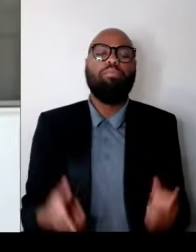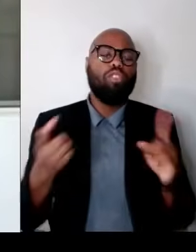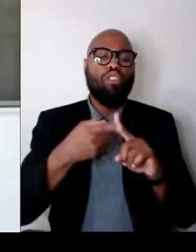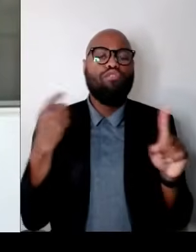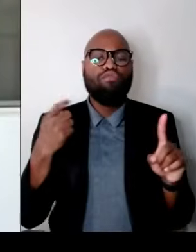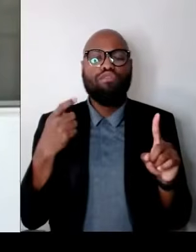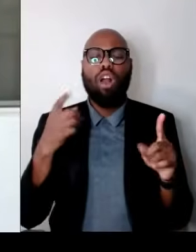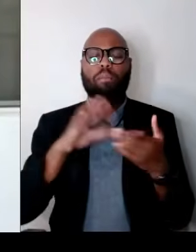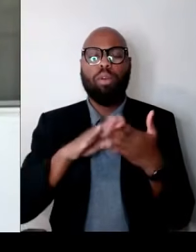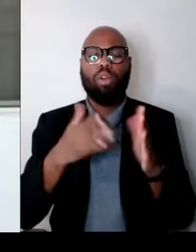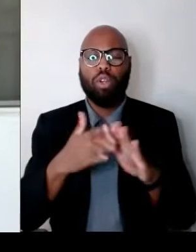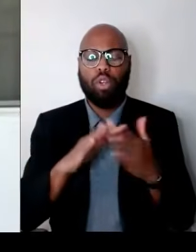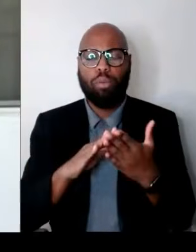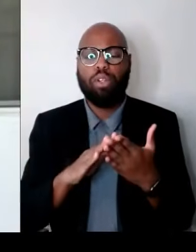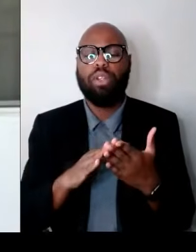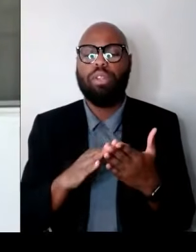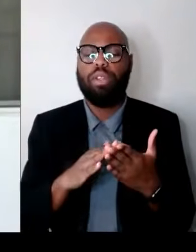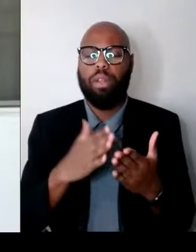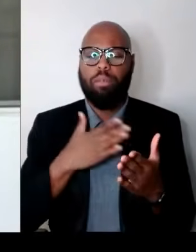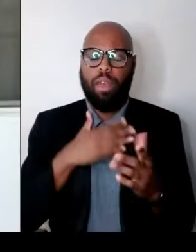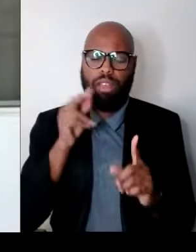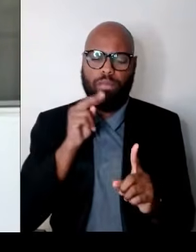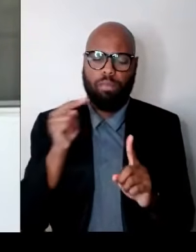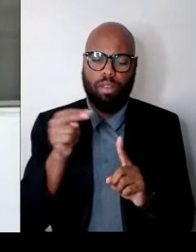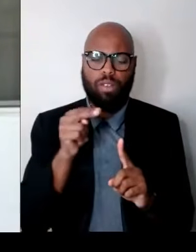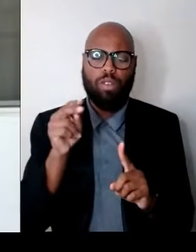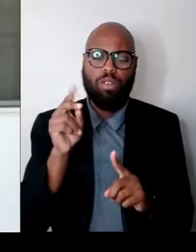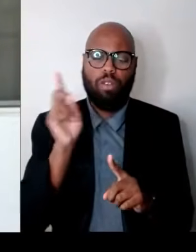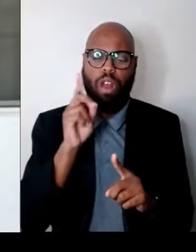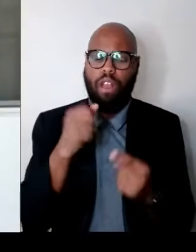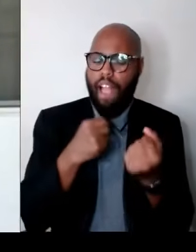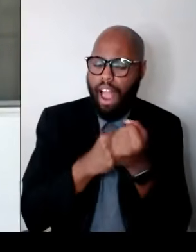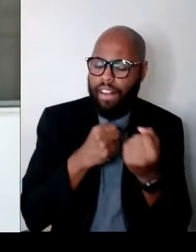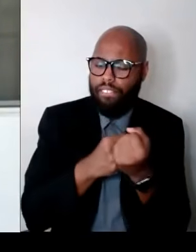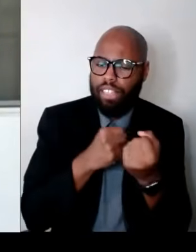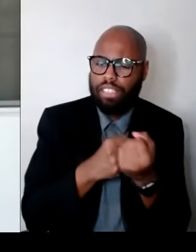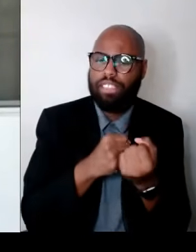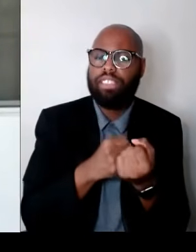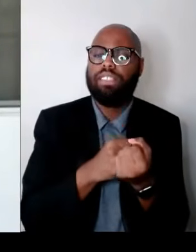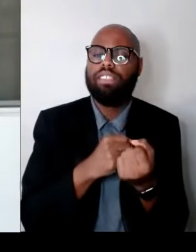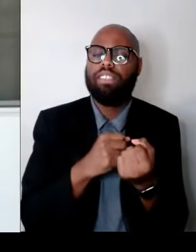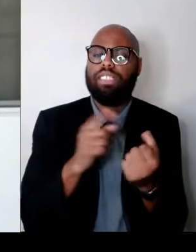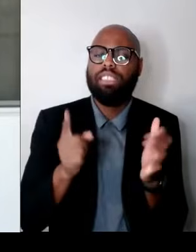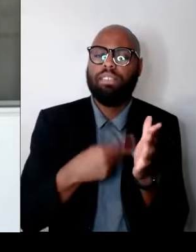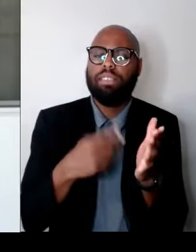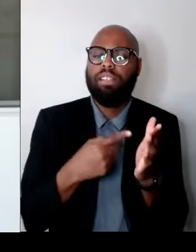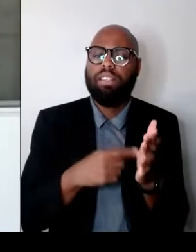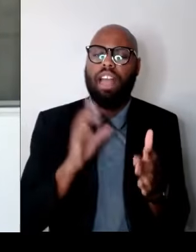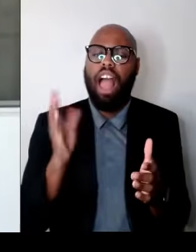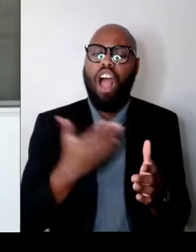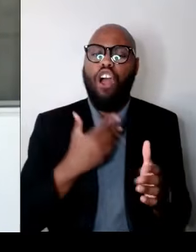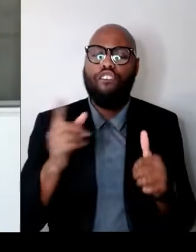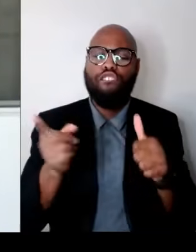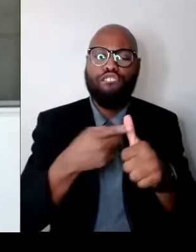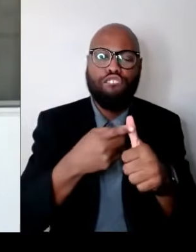to where activism is sometimes our first space where we can meet each other,